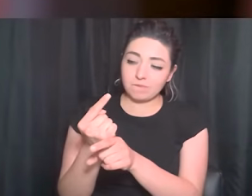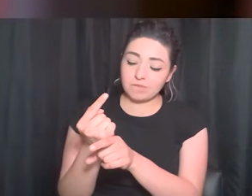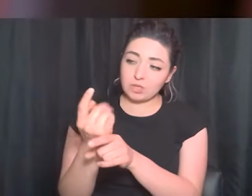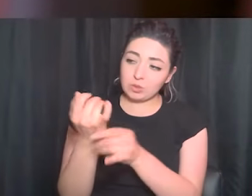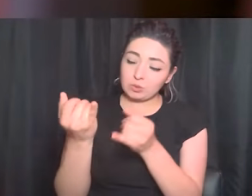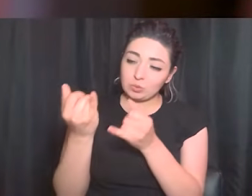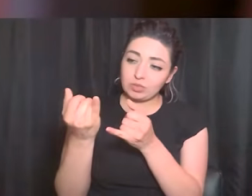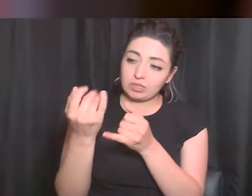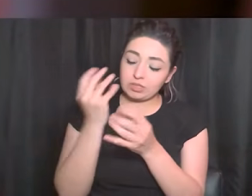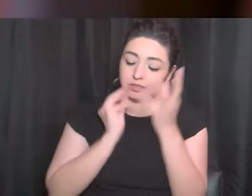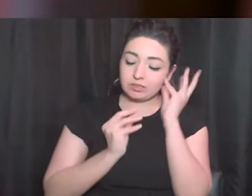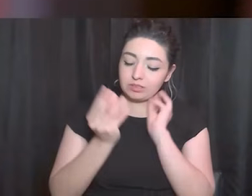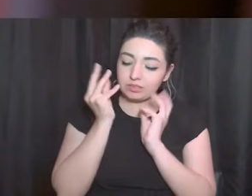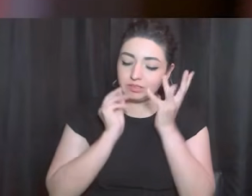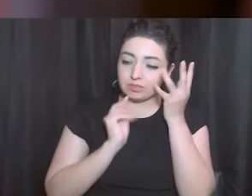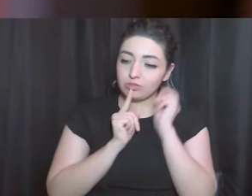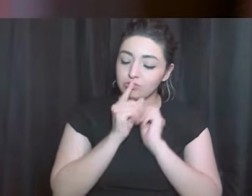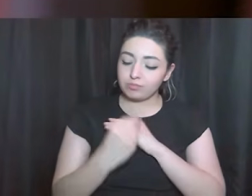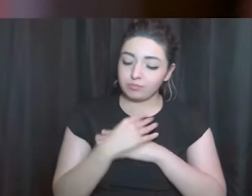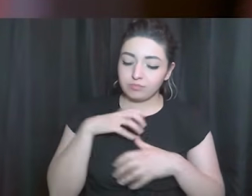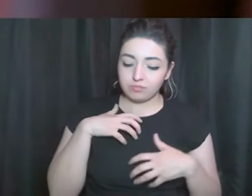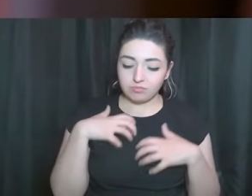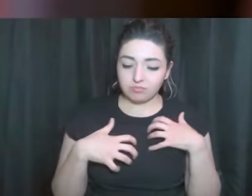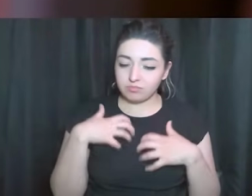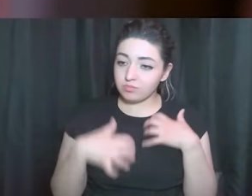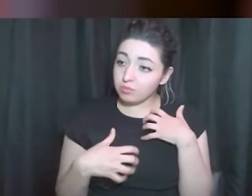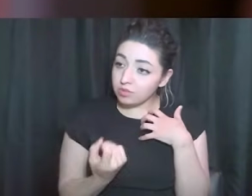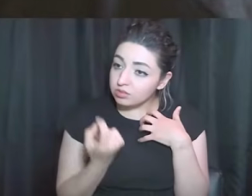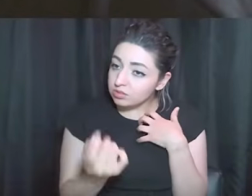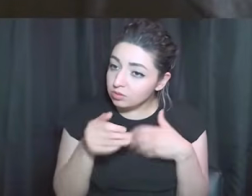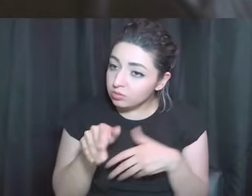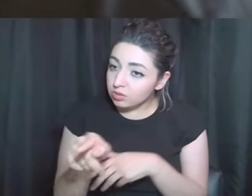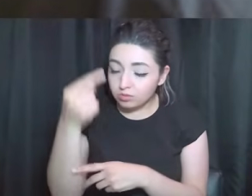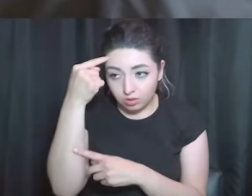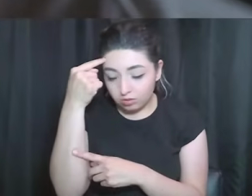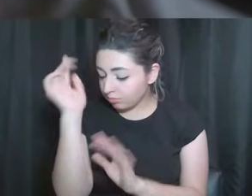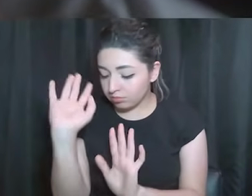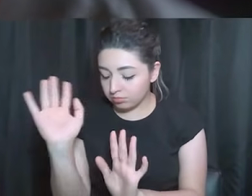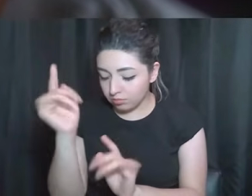You were right that what I saw today disturbed me. But not in the way that you might think.